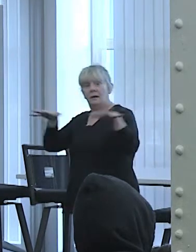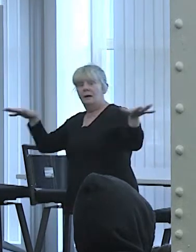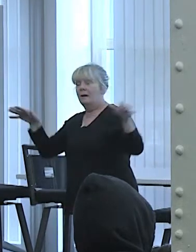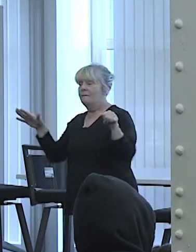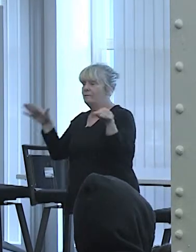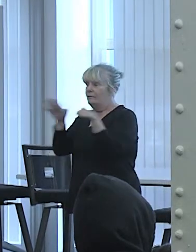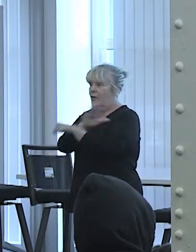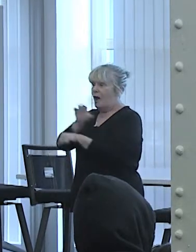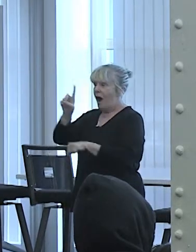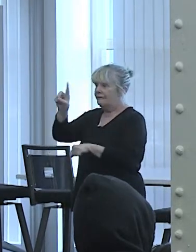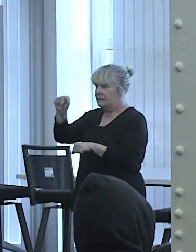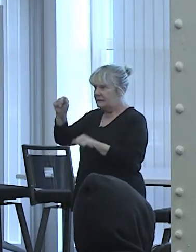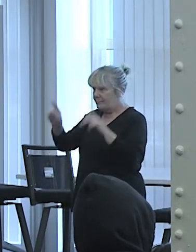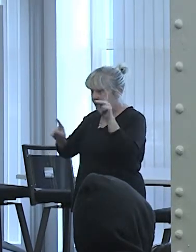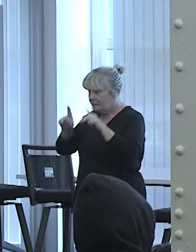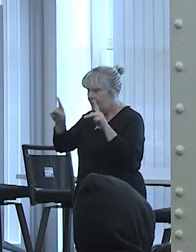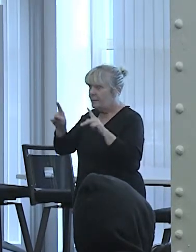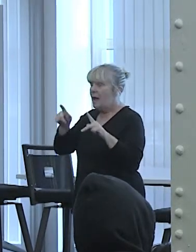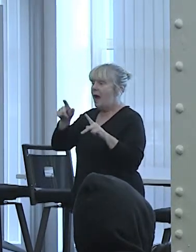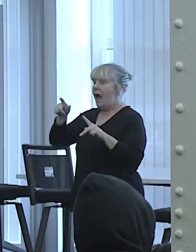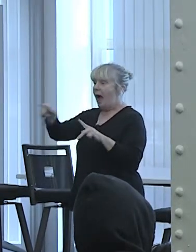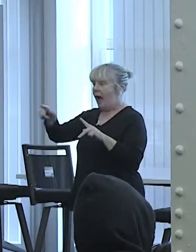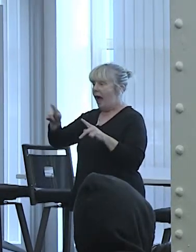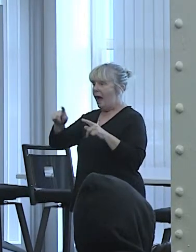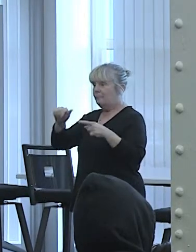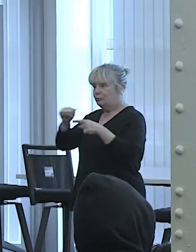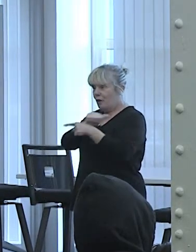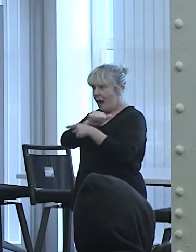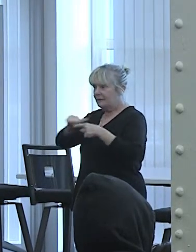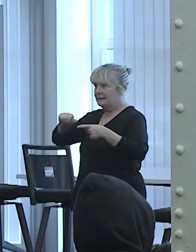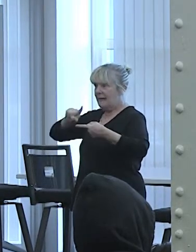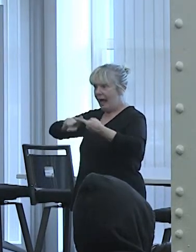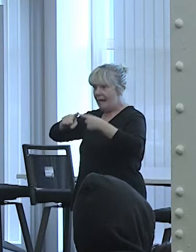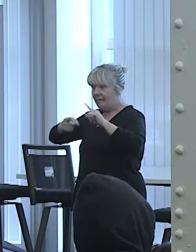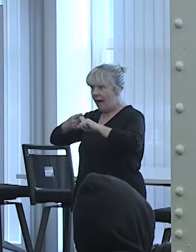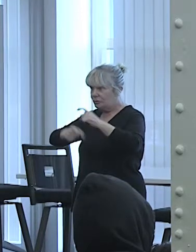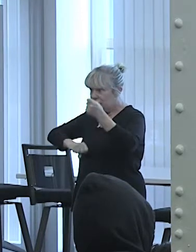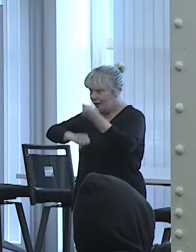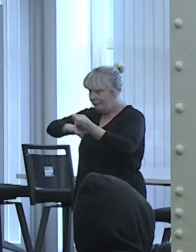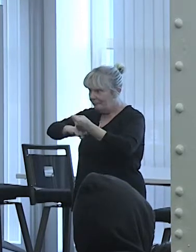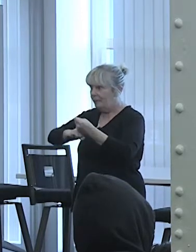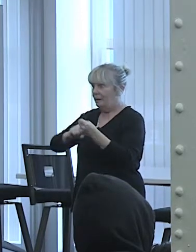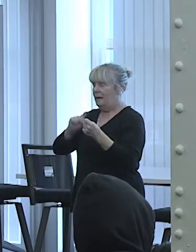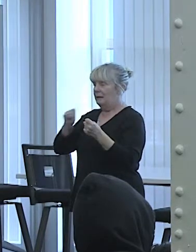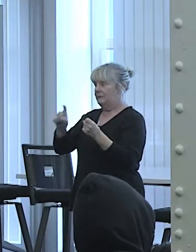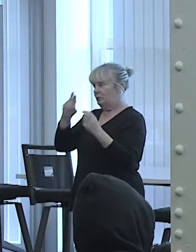and folks working to practice ally-ship to our communities, the need to respect our bodies and to honor